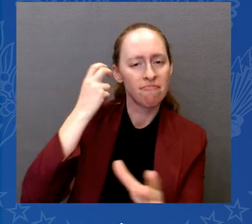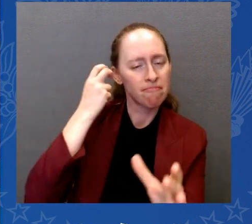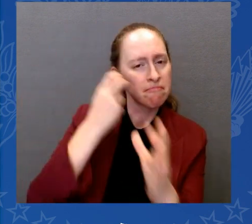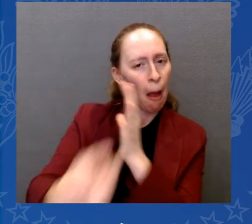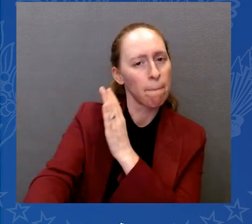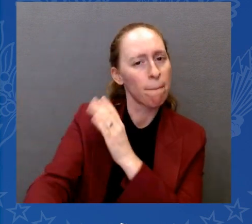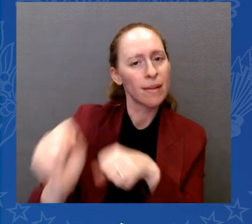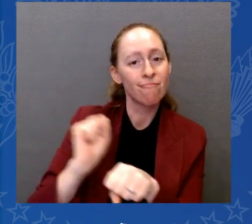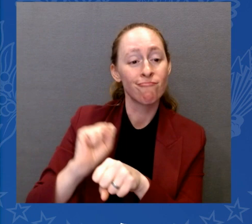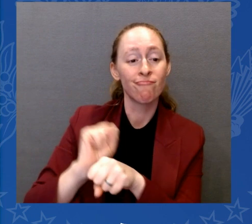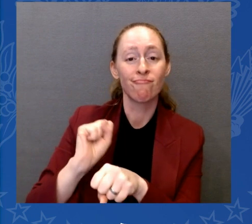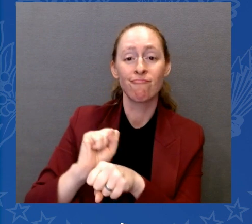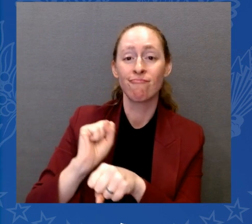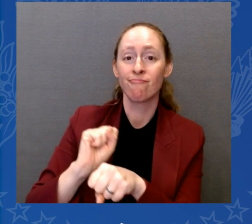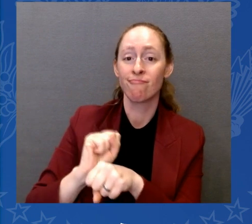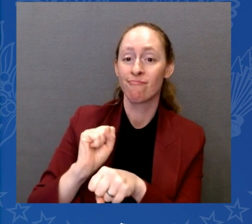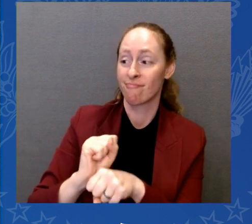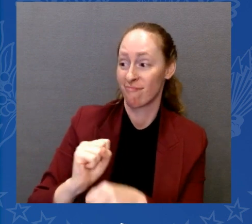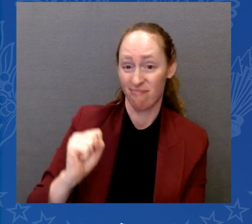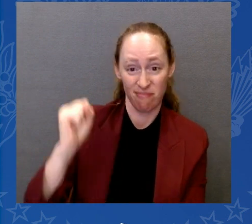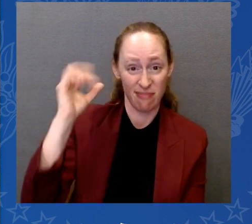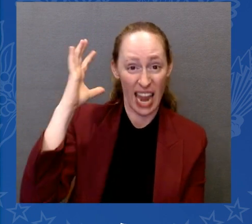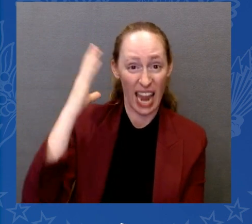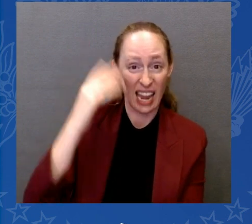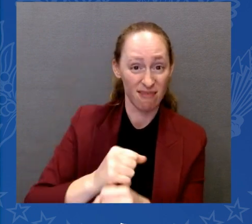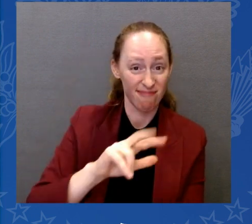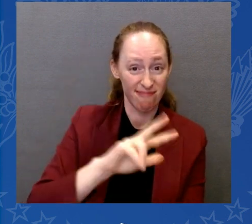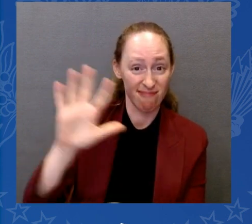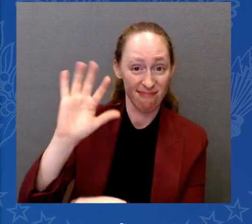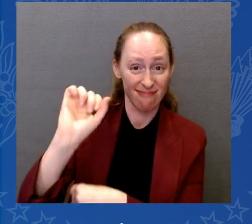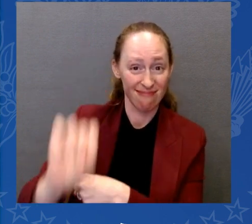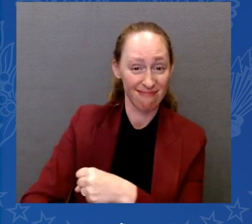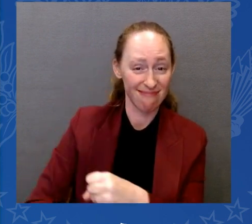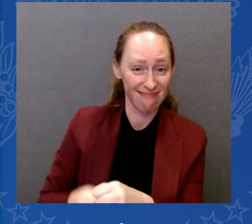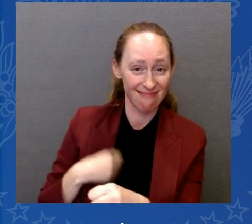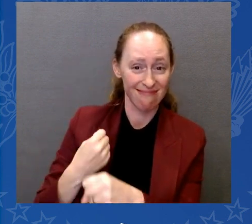stunning places in America Alaska, Wyoming, Oregon, Montana, North Dakota.